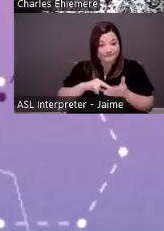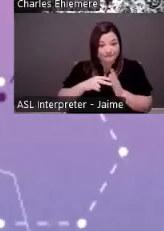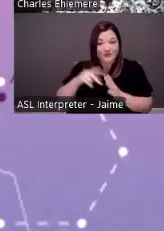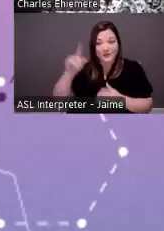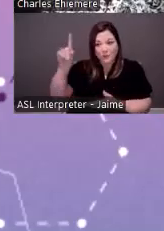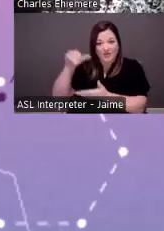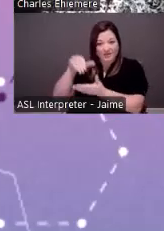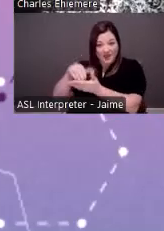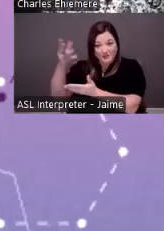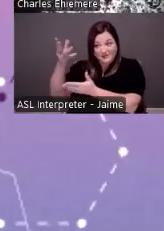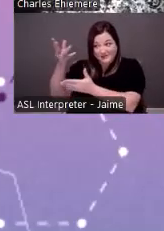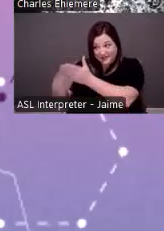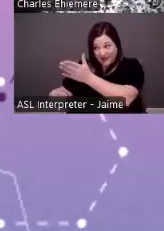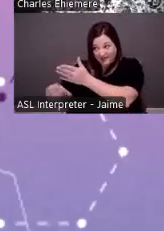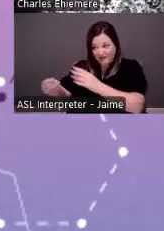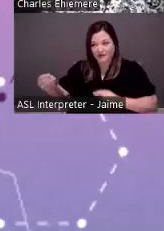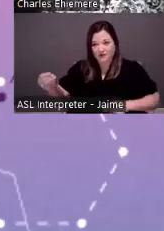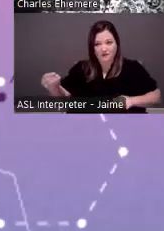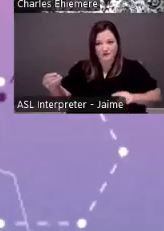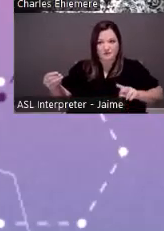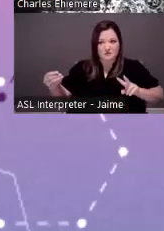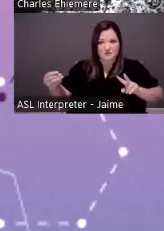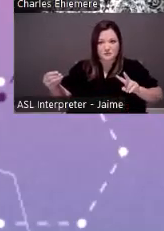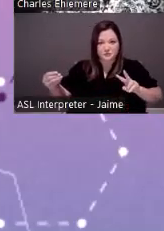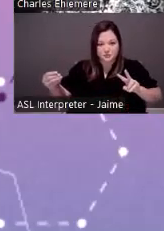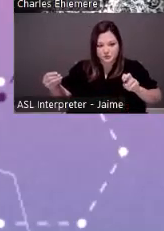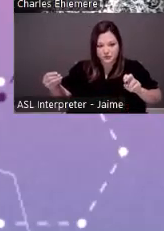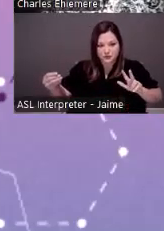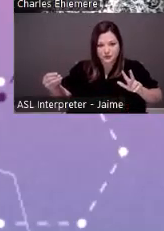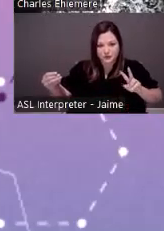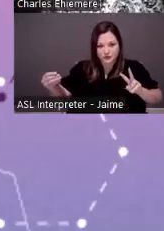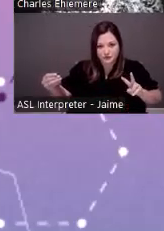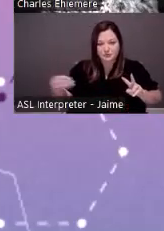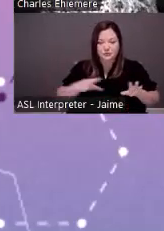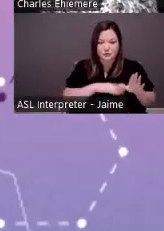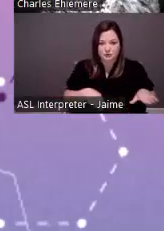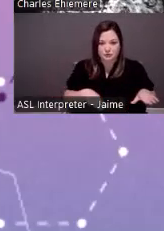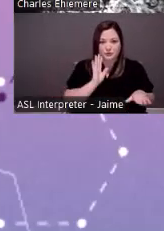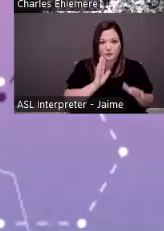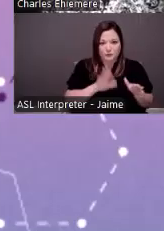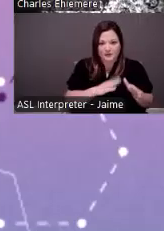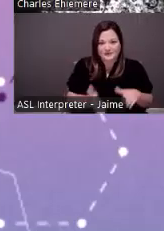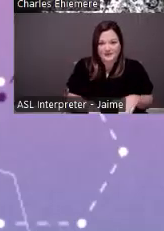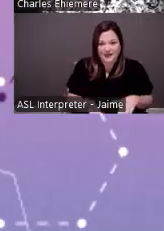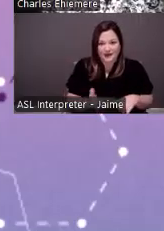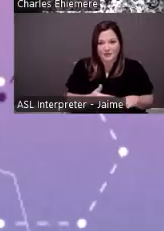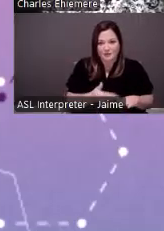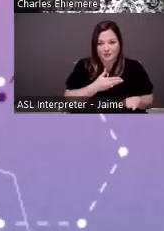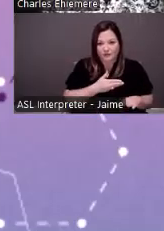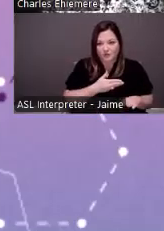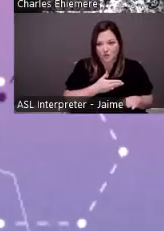that's about 132 children will die even before their first